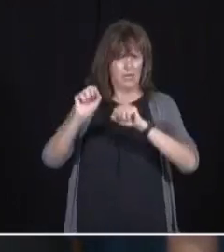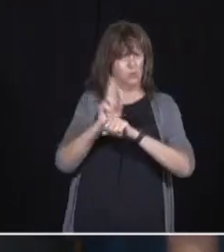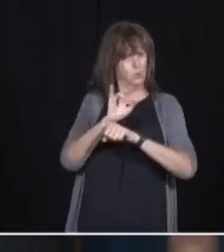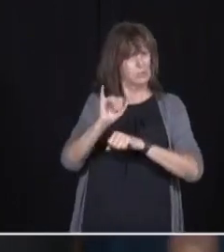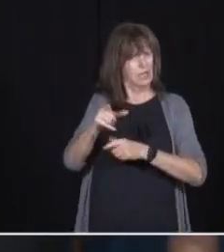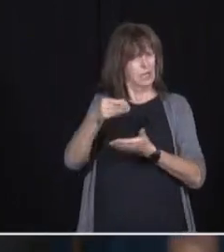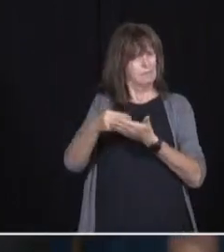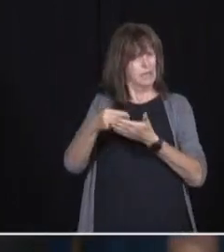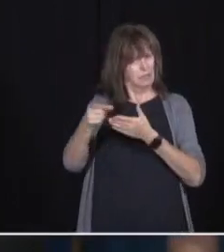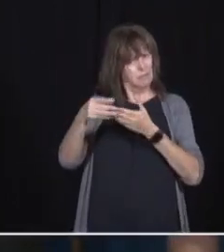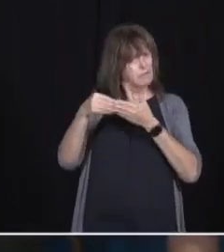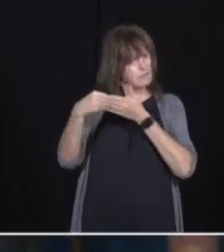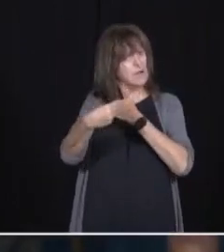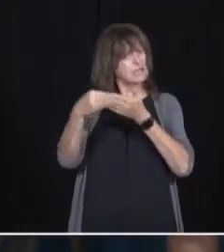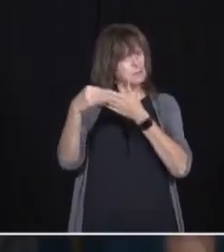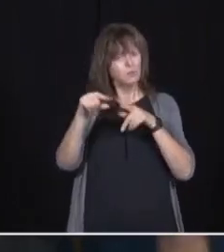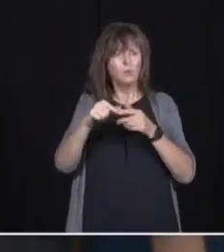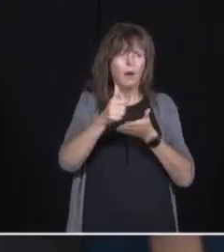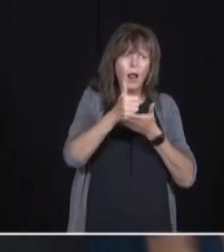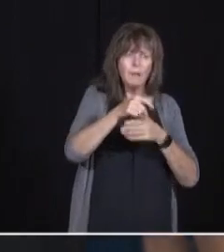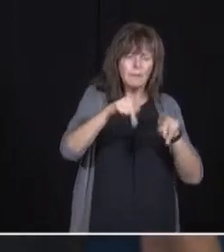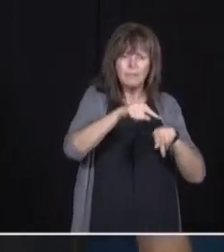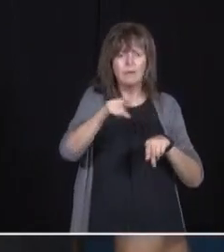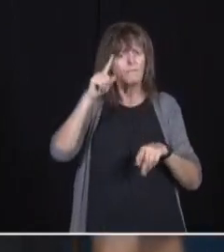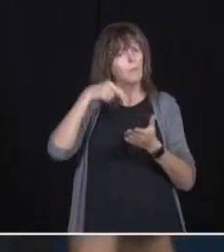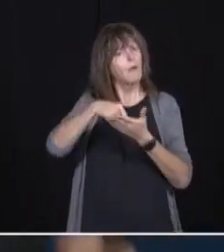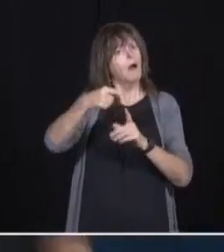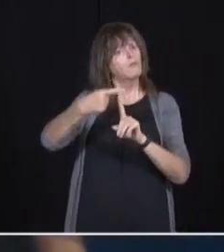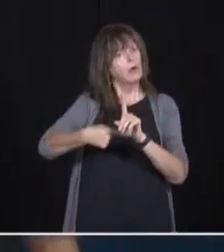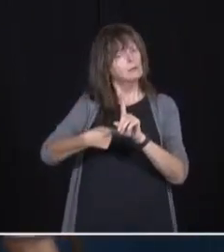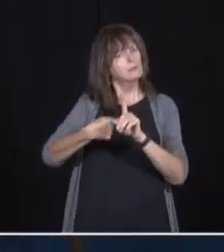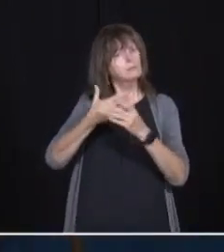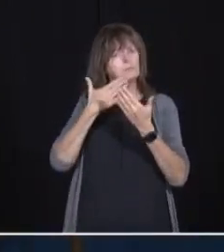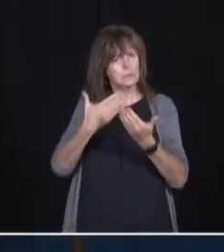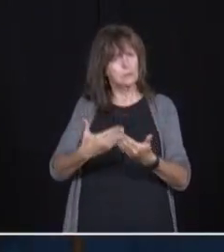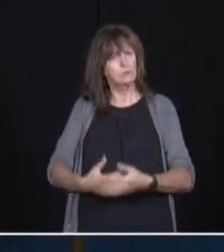they could deal with on effects will basis. Thank you everyone.